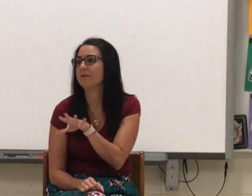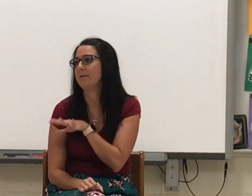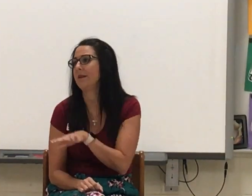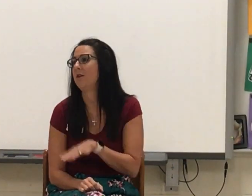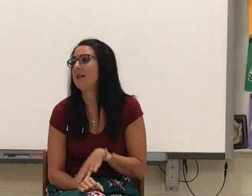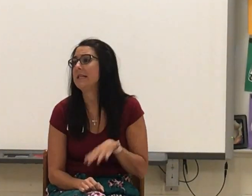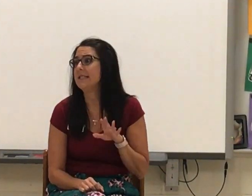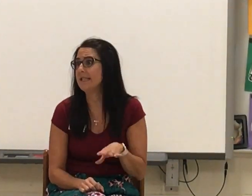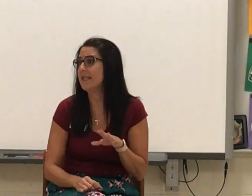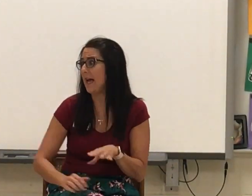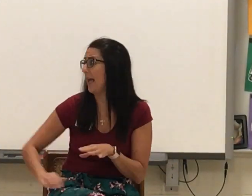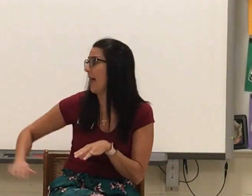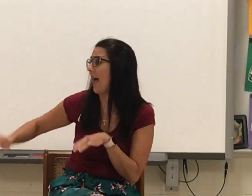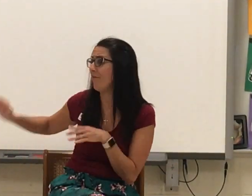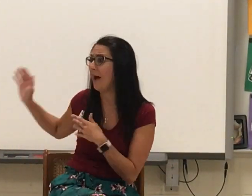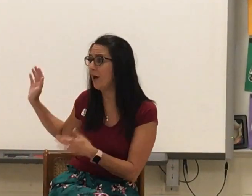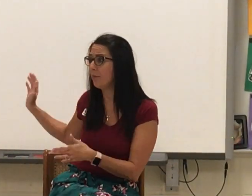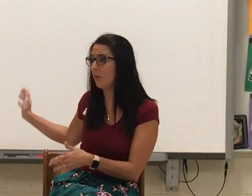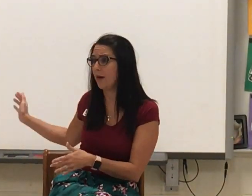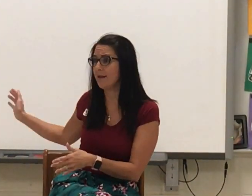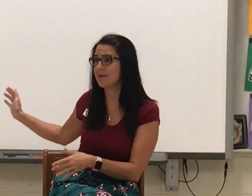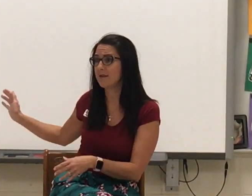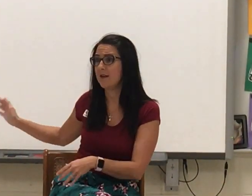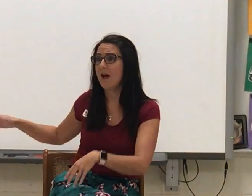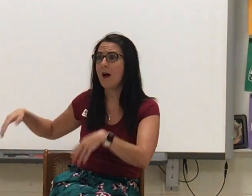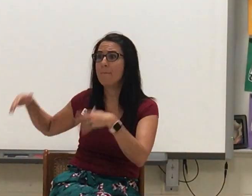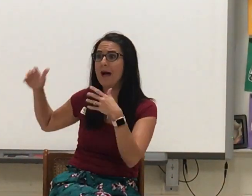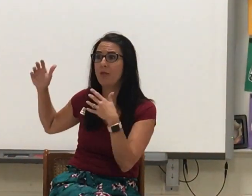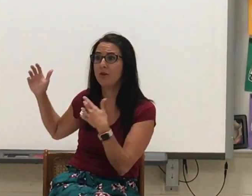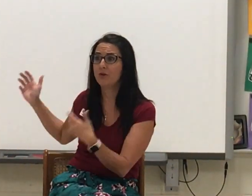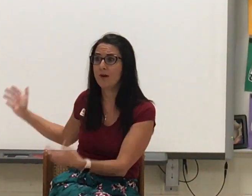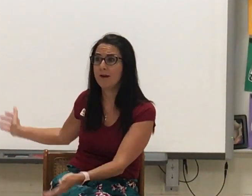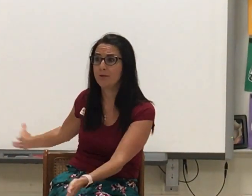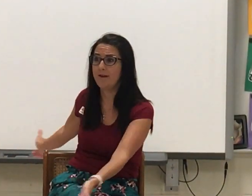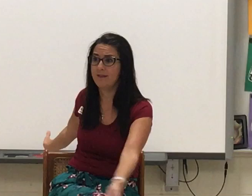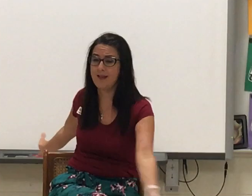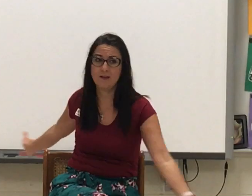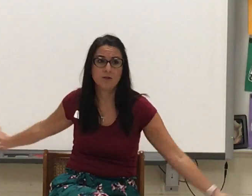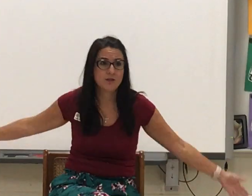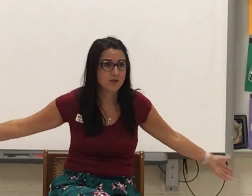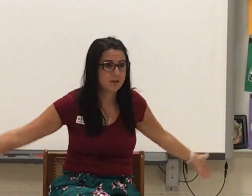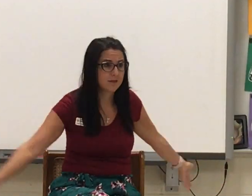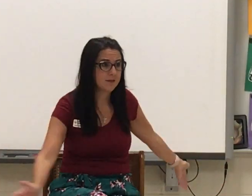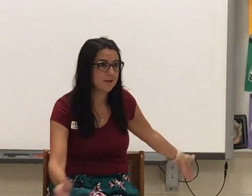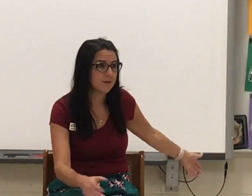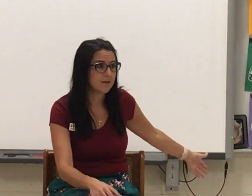been true for some of you... Did they have powerpoints about the grammar of the language?